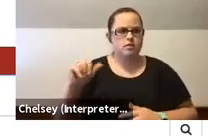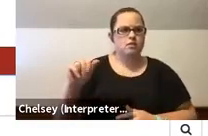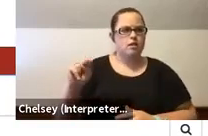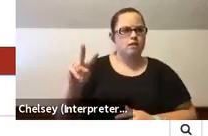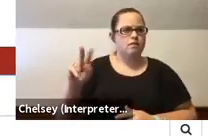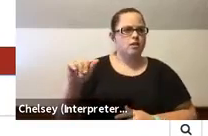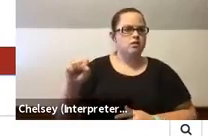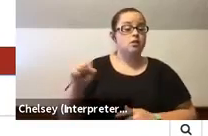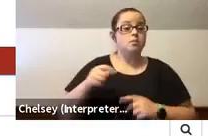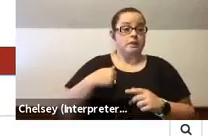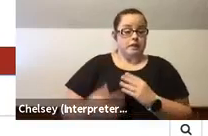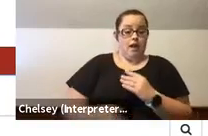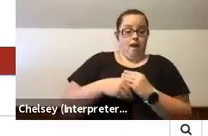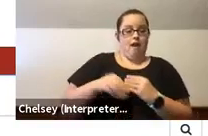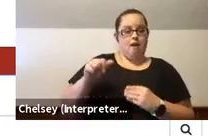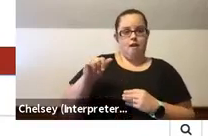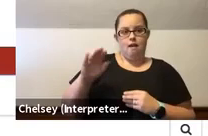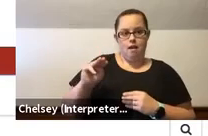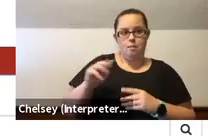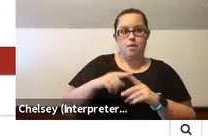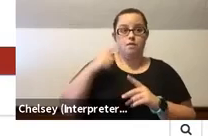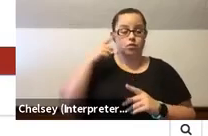Sage Talbot: But you guys will need to go right here to "Apps Catalog."